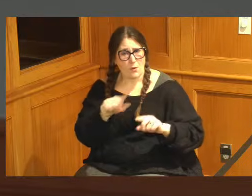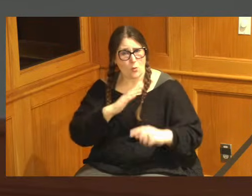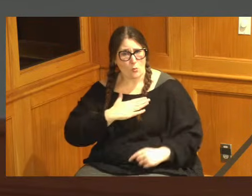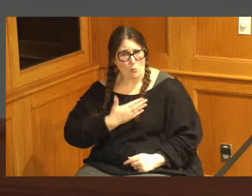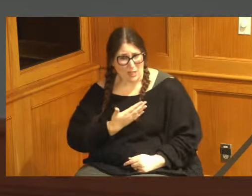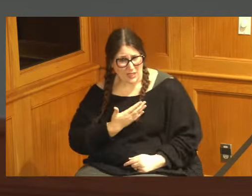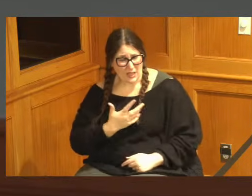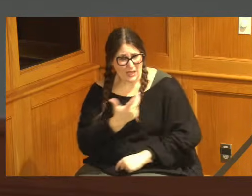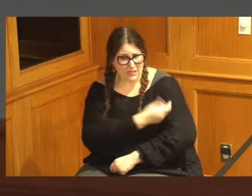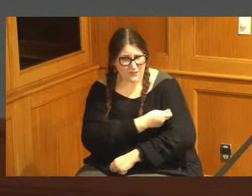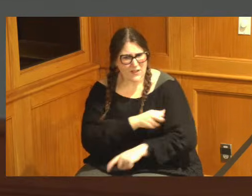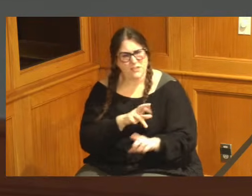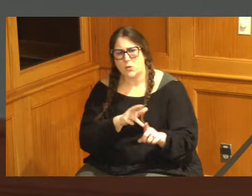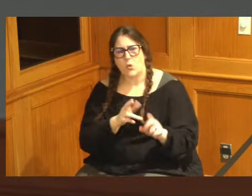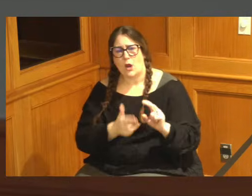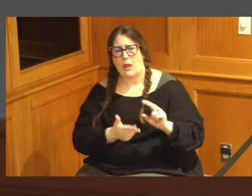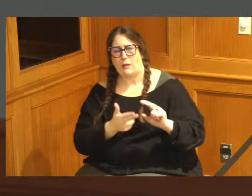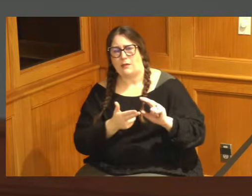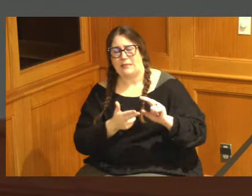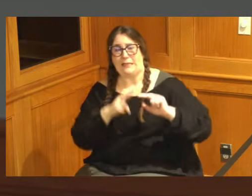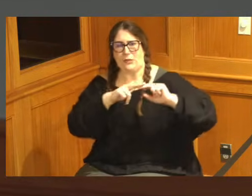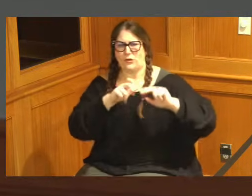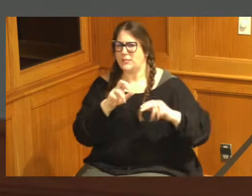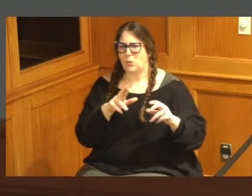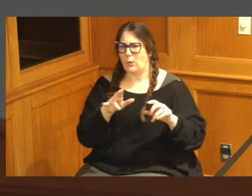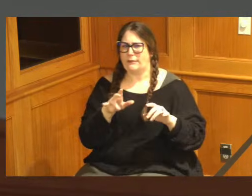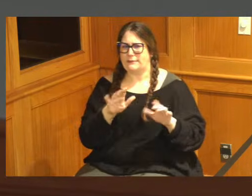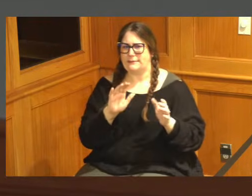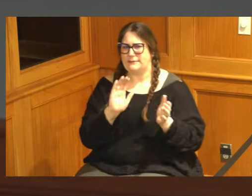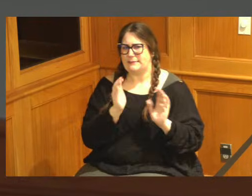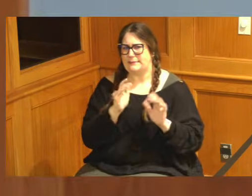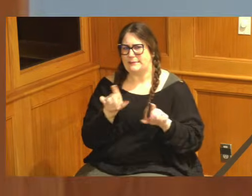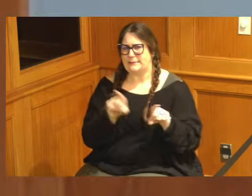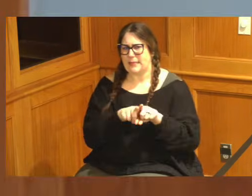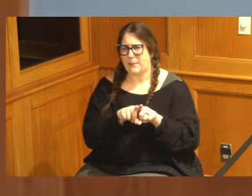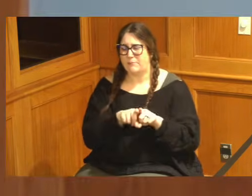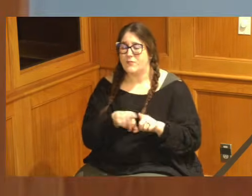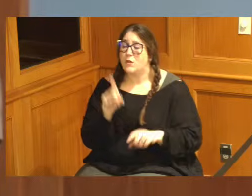an increase or is it about the same as it used to be? So for childhood vaccinations reporting